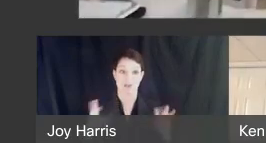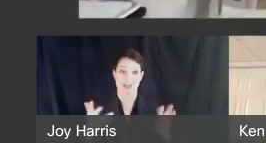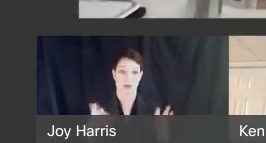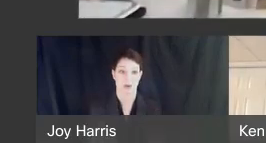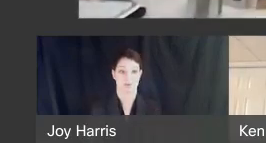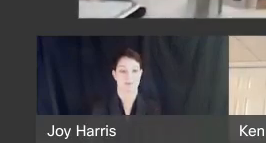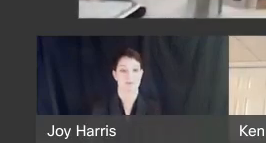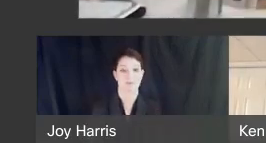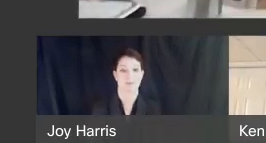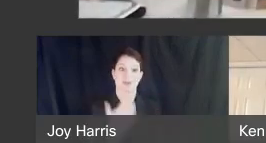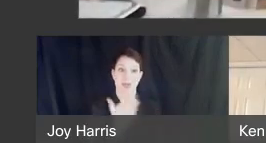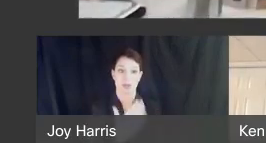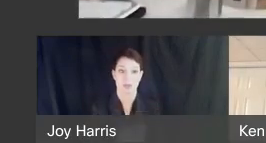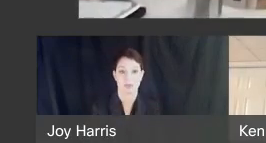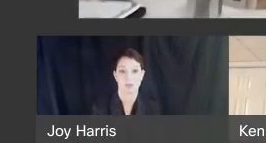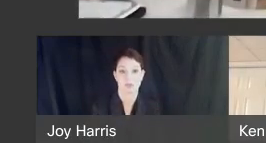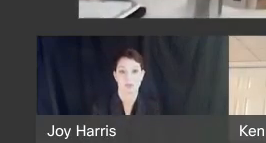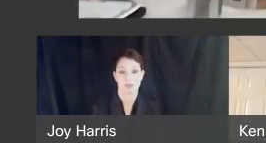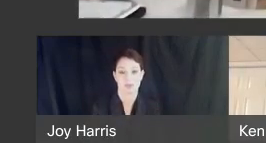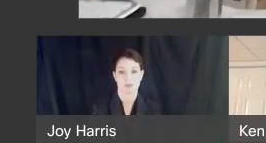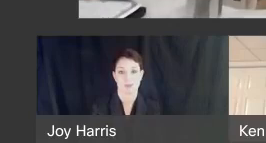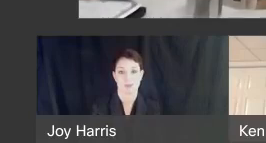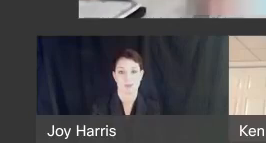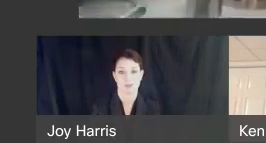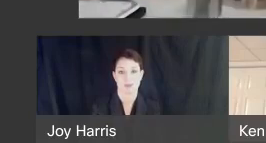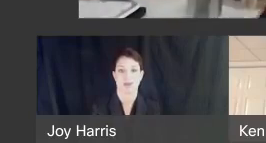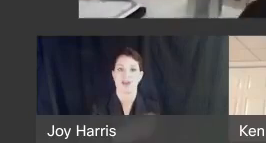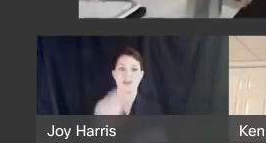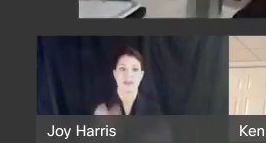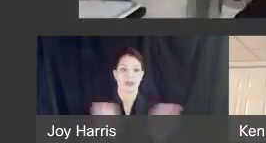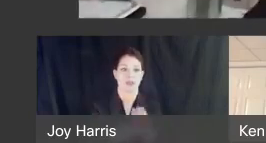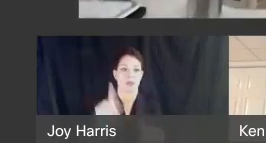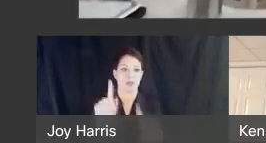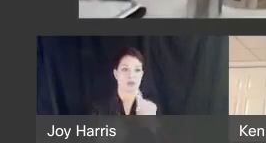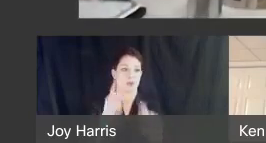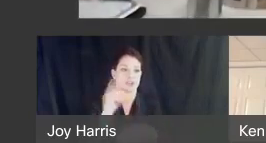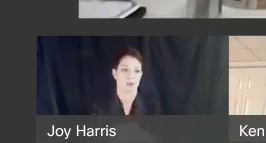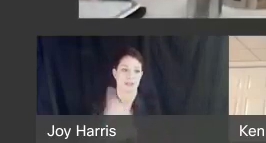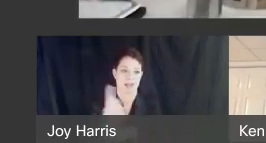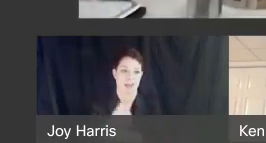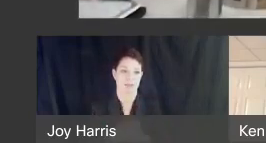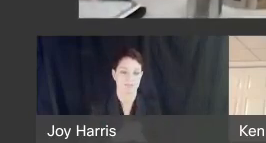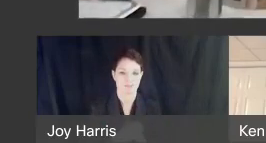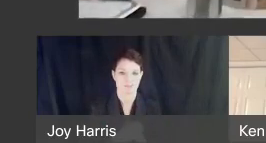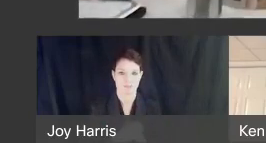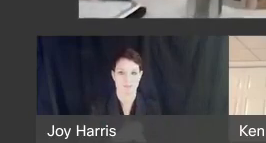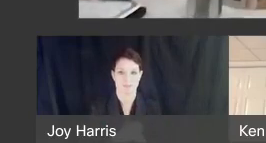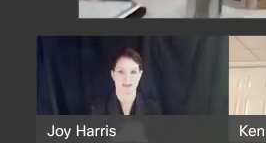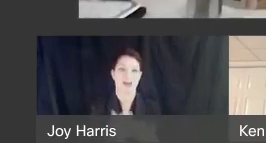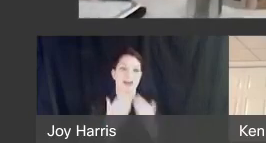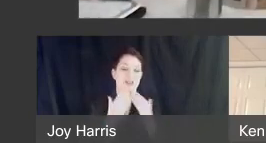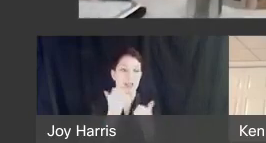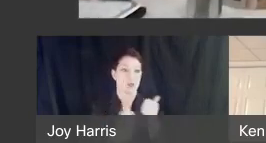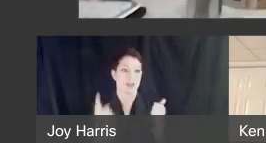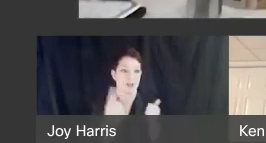[Commissioner Arkoosh] Thank you. [Staff] This concludes our questions for today. [Commissioner Arkoosh] All right. Thank you everyone, see you next week.